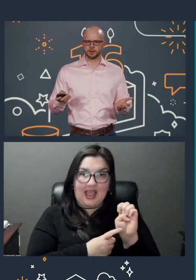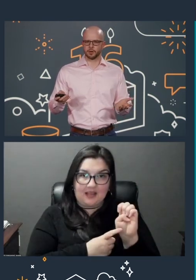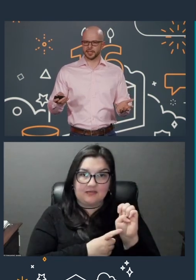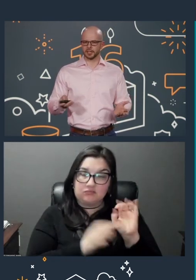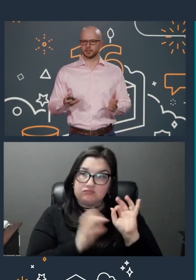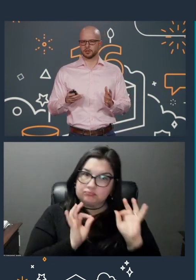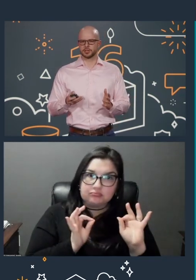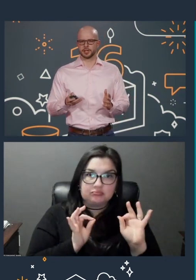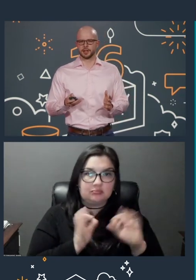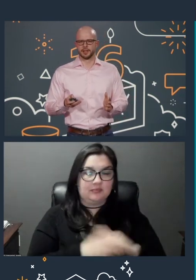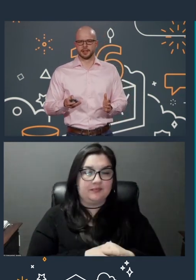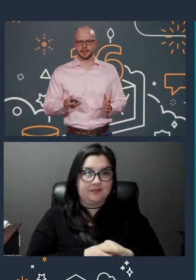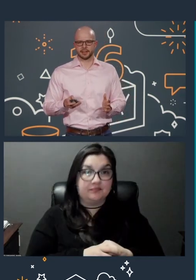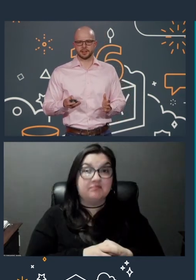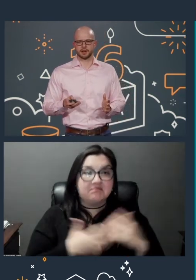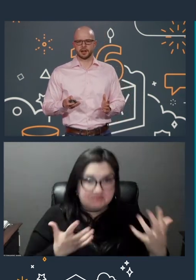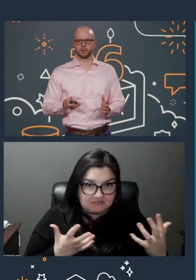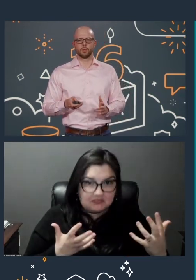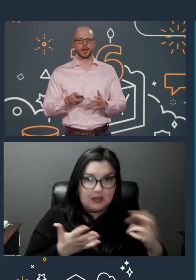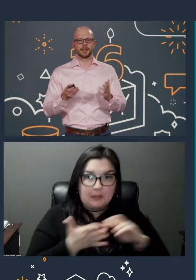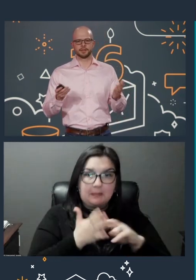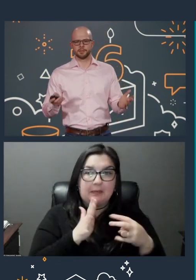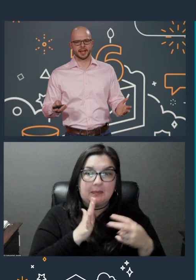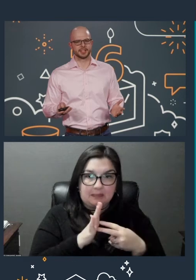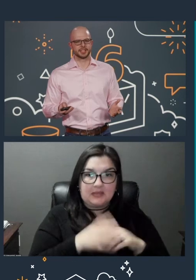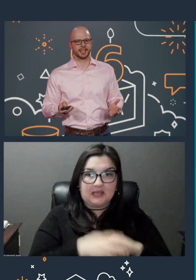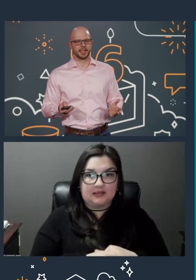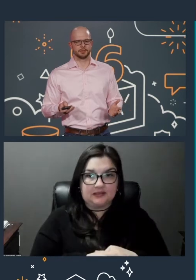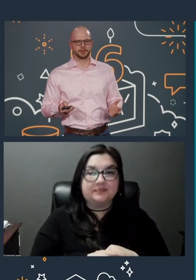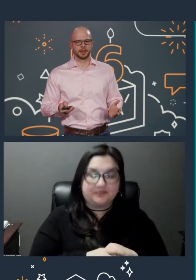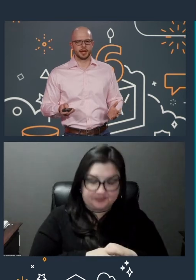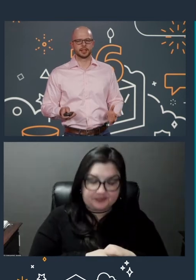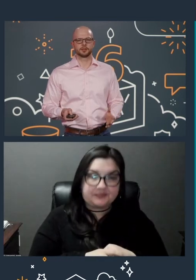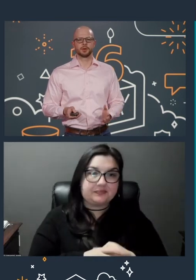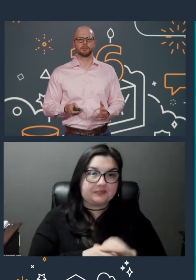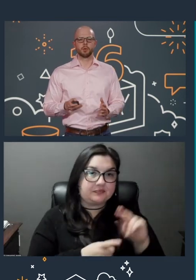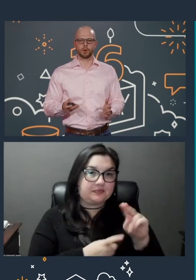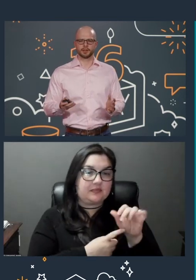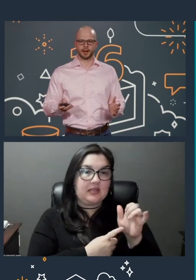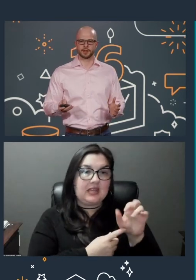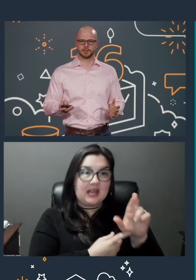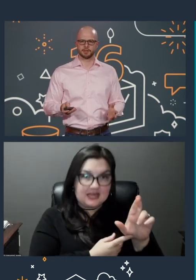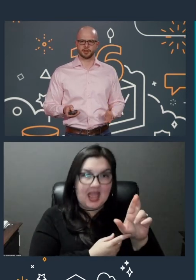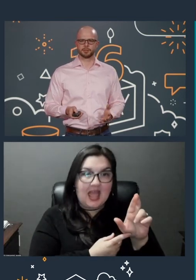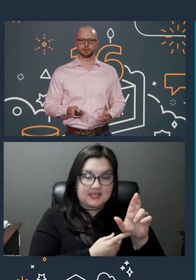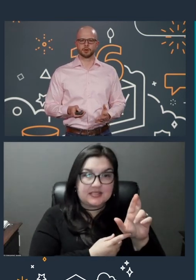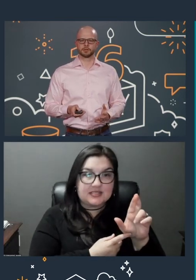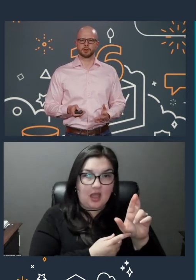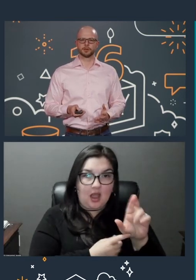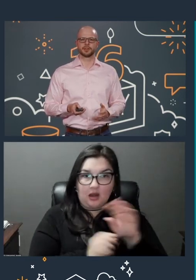So in conclusion, NASCAR got away from managing tapes, and could spend more time developing workflows